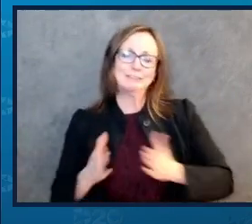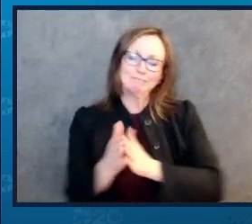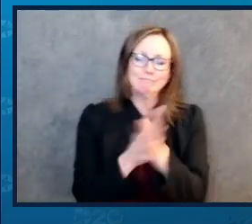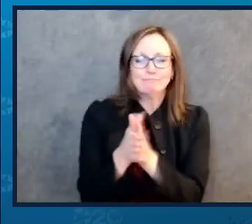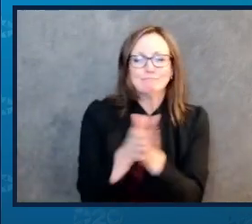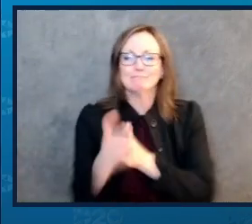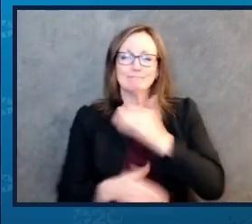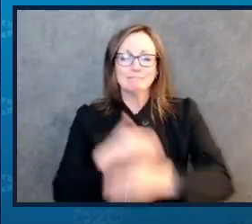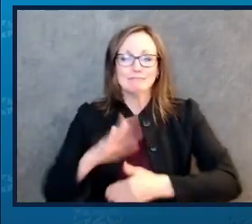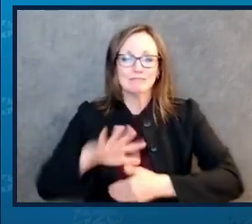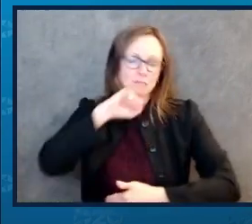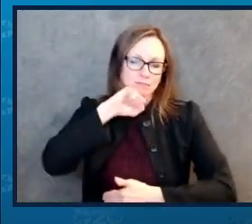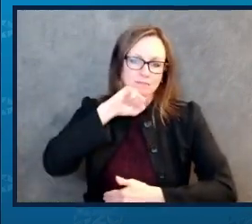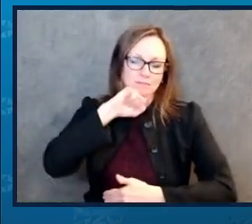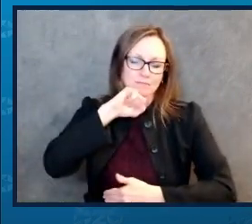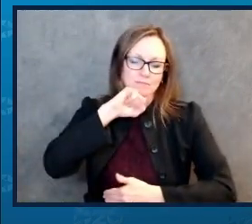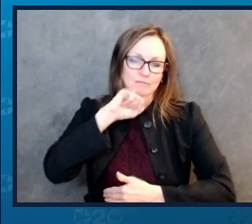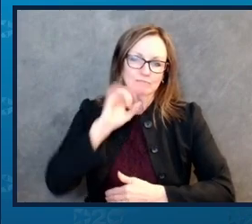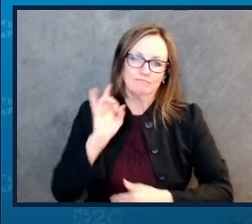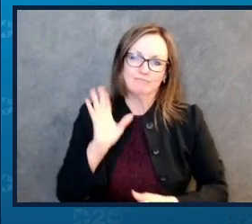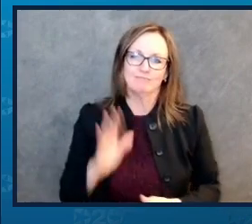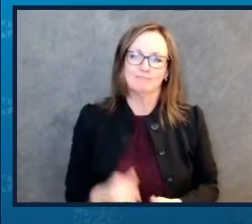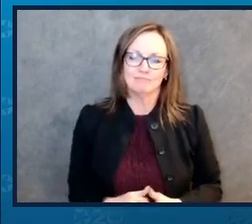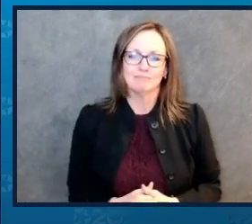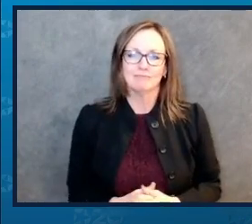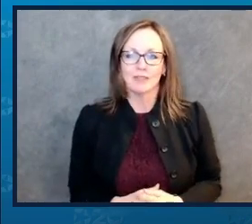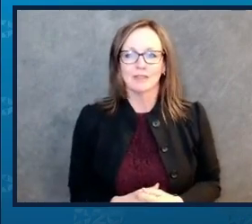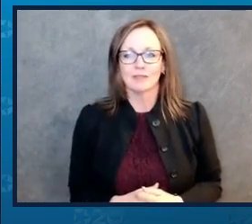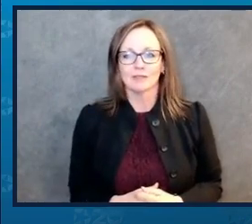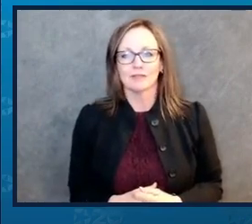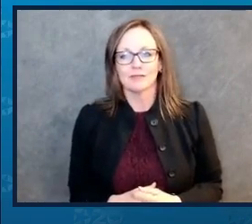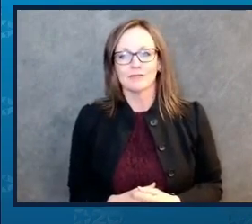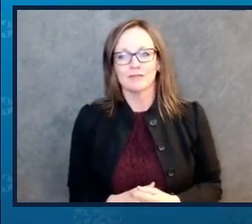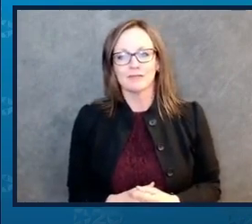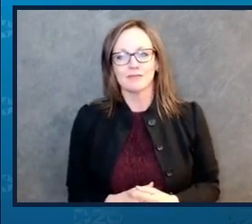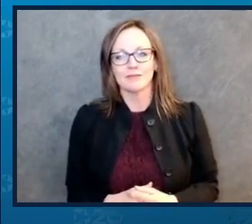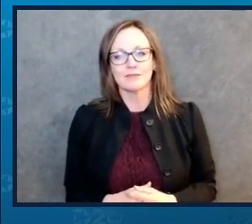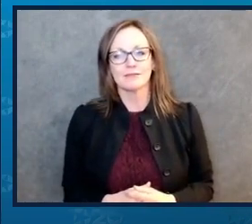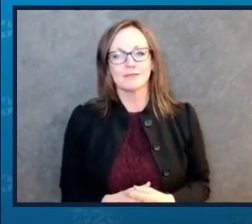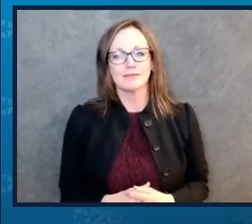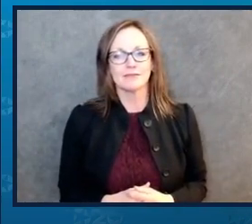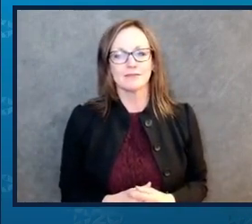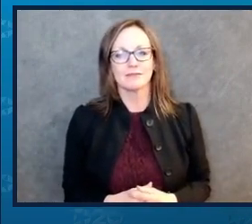S. THIS IS THE STORY OF DAN. HE IS A FIFTH GENERATION FARMER STRUGGLING TO KEEP THE BUSINESS